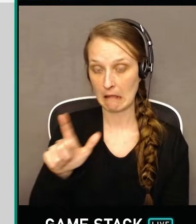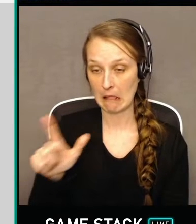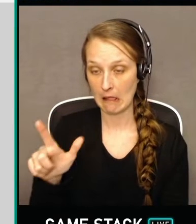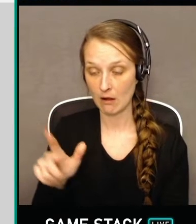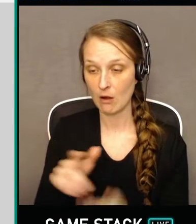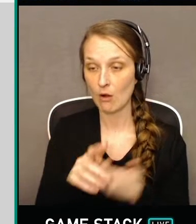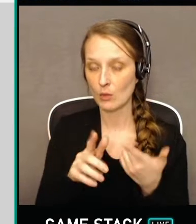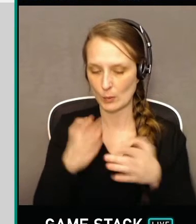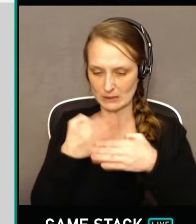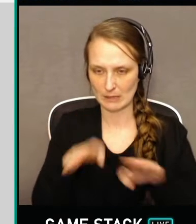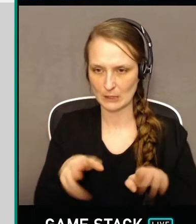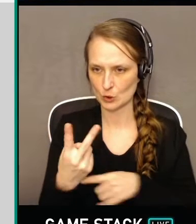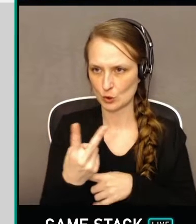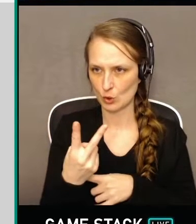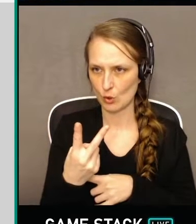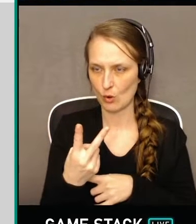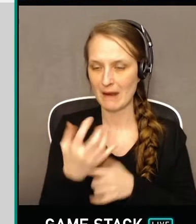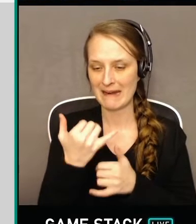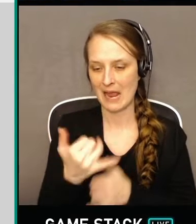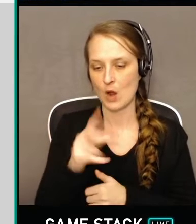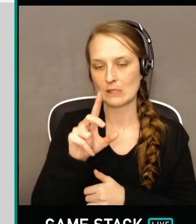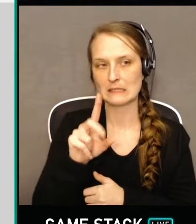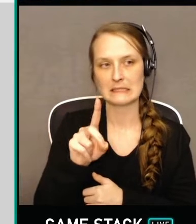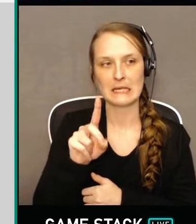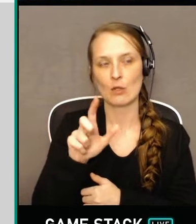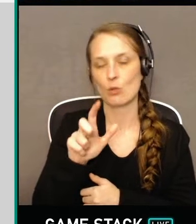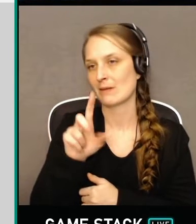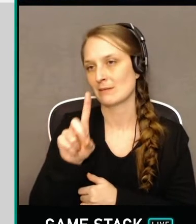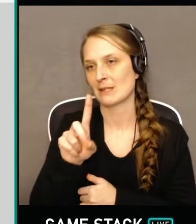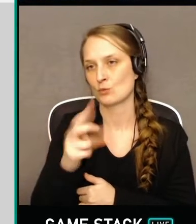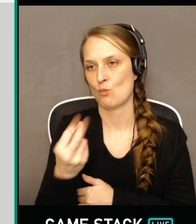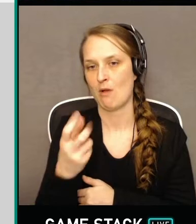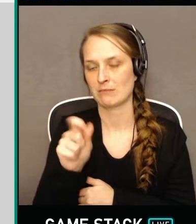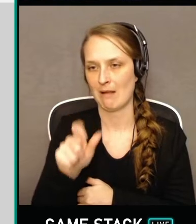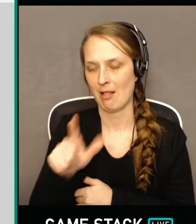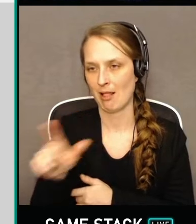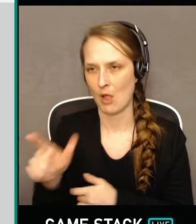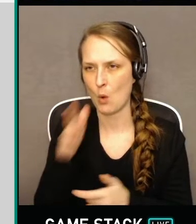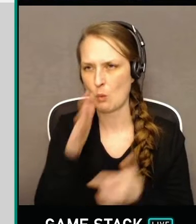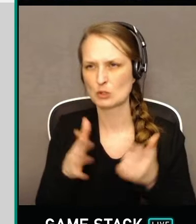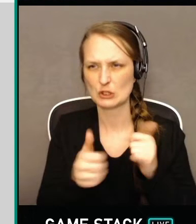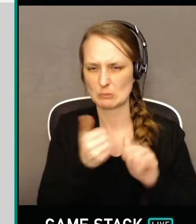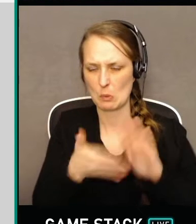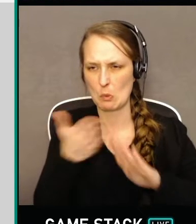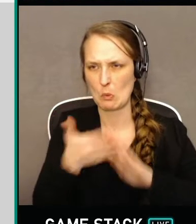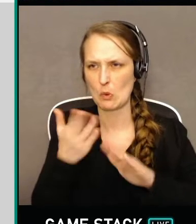Now D3D12.dll is just a thin loader that most of the time will just load in D3 twelve quarter DLL,